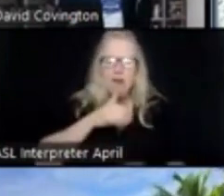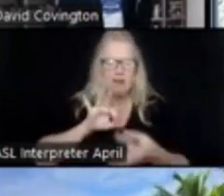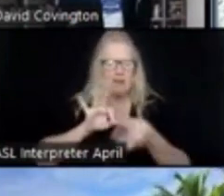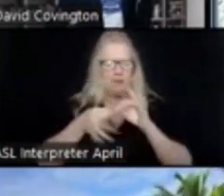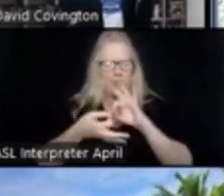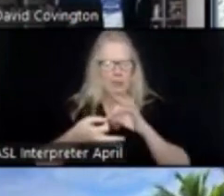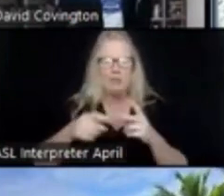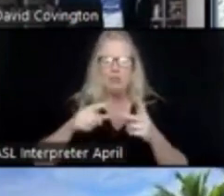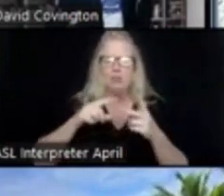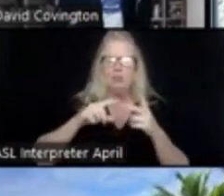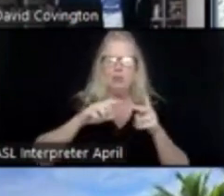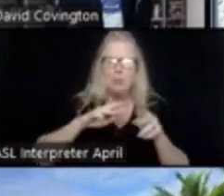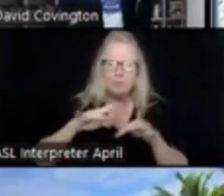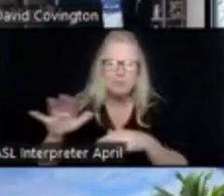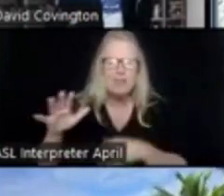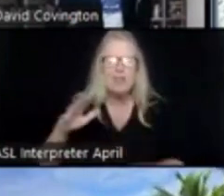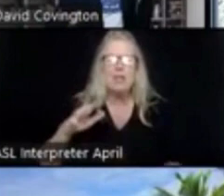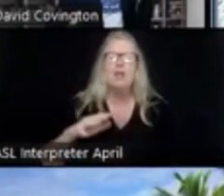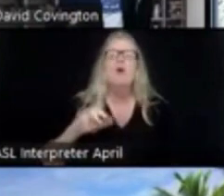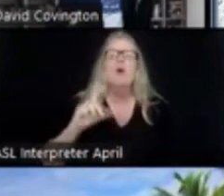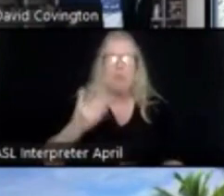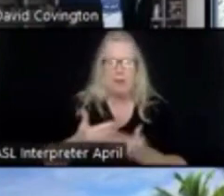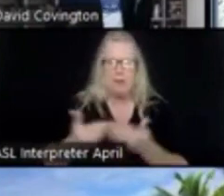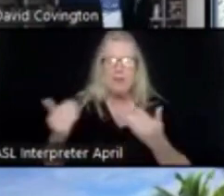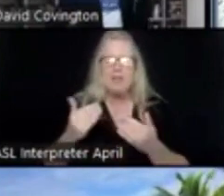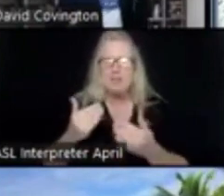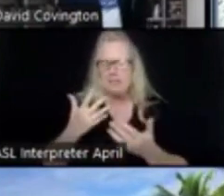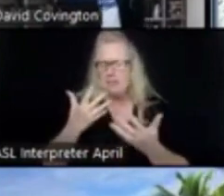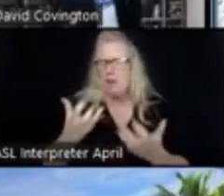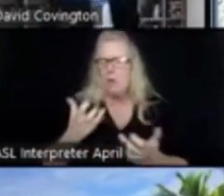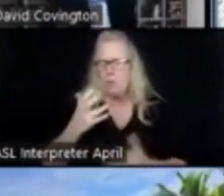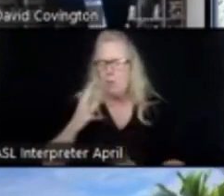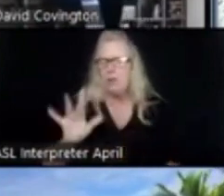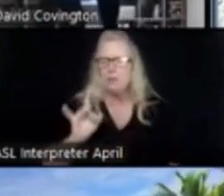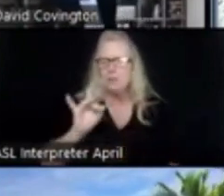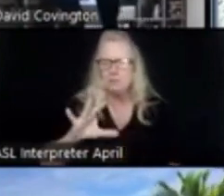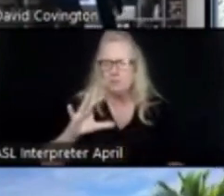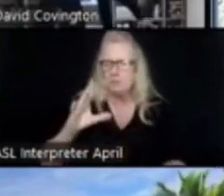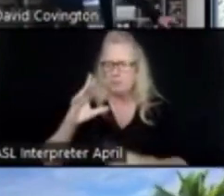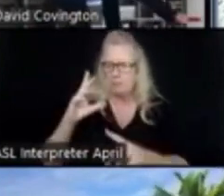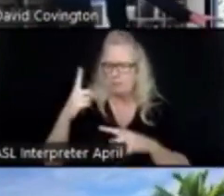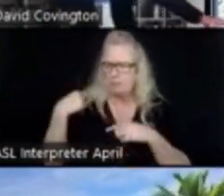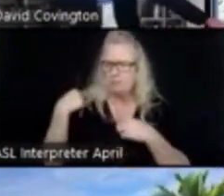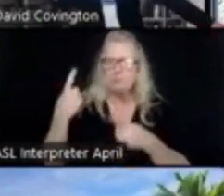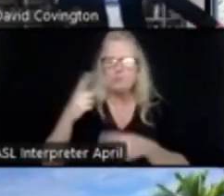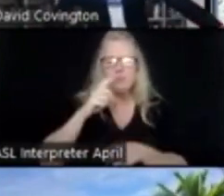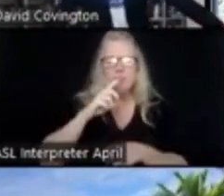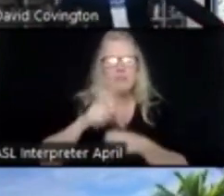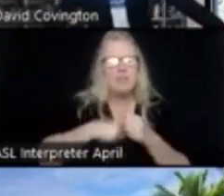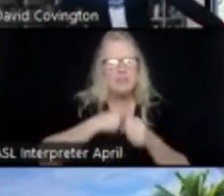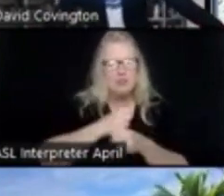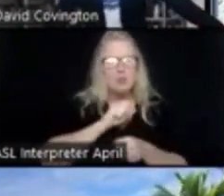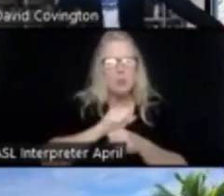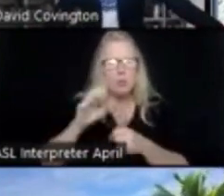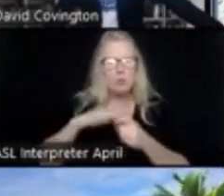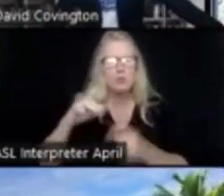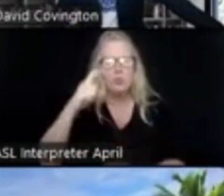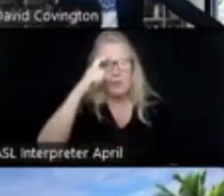ONE OF THE THINGS I WANT TO SHARE IS FROM YEARS WORKING WITH THE TRAUMA TEAM,